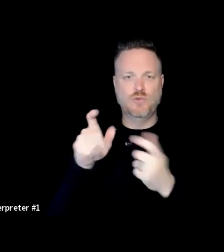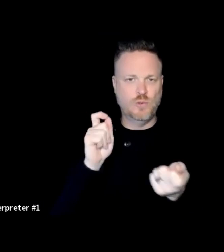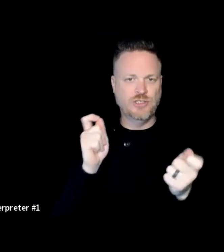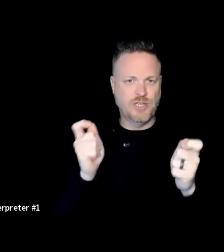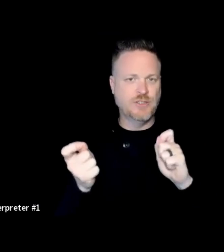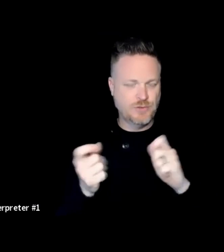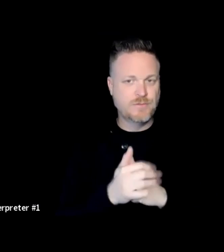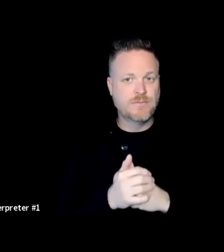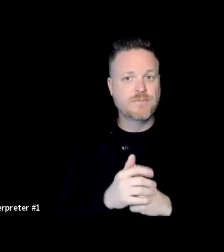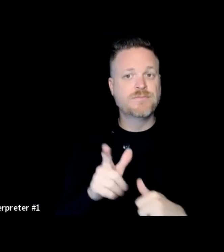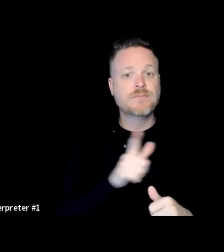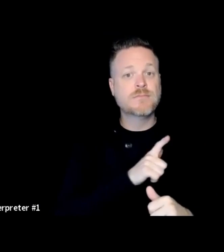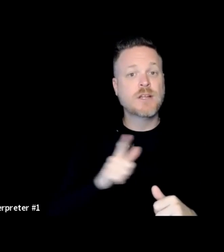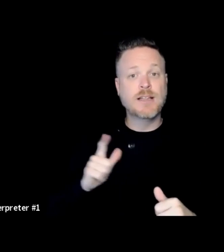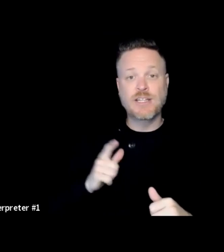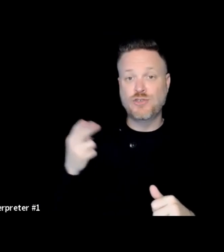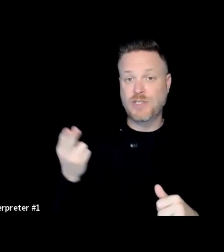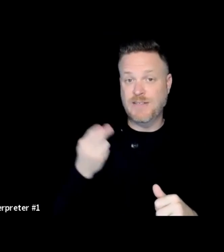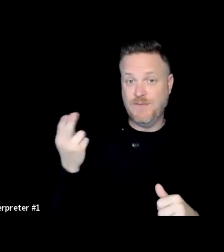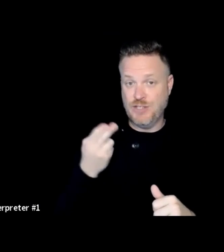The legislative history that I have been involved w